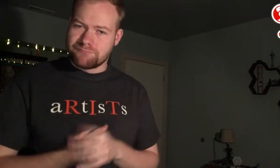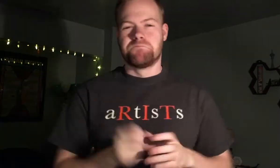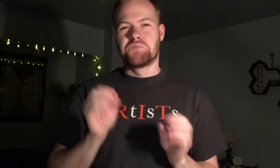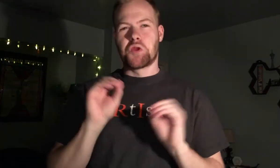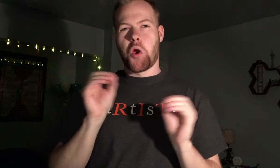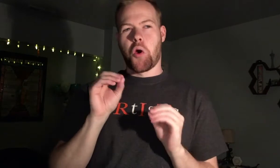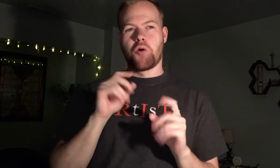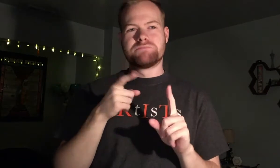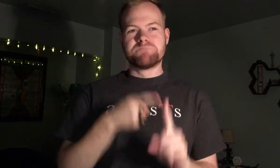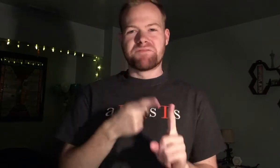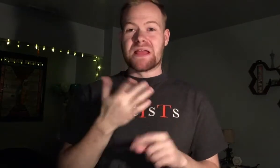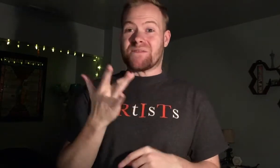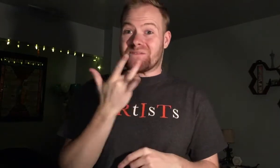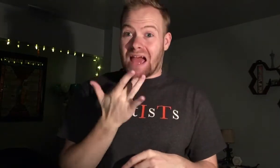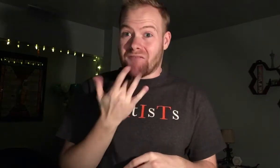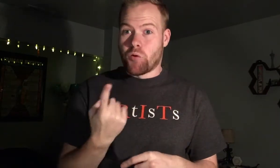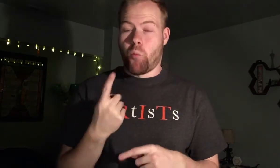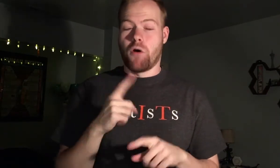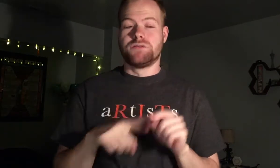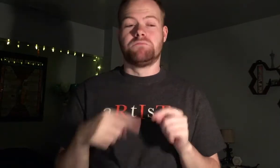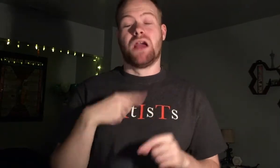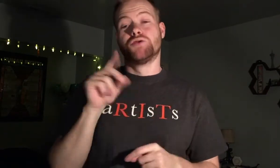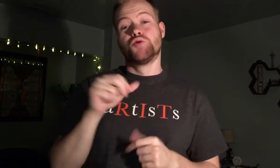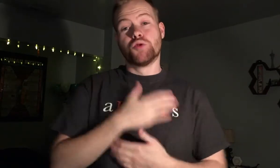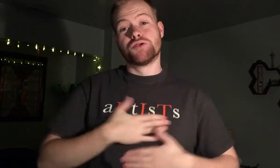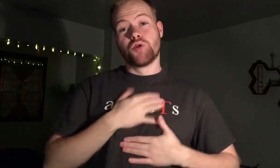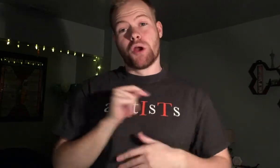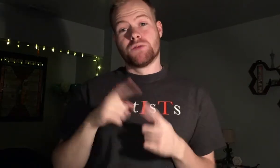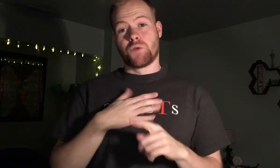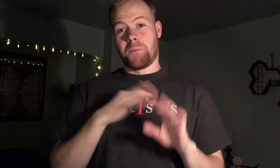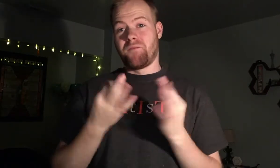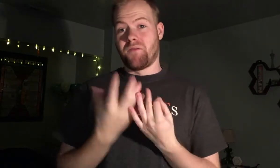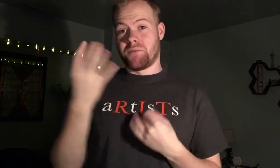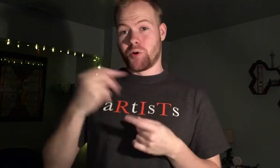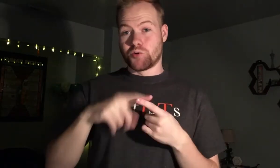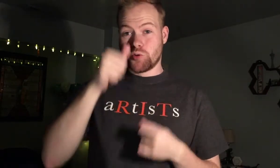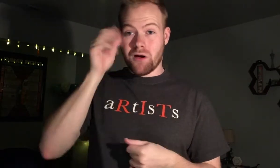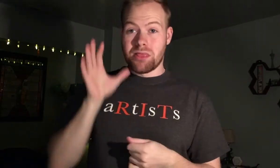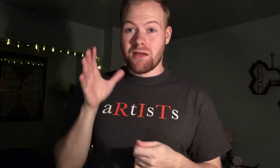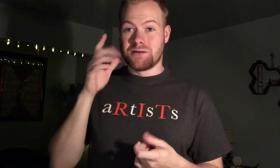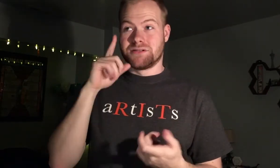No specific favorite ones, but I do enjoy it when my family goes to Alaska.